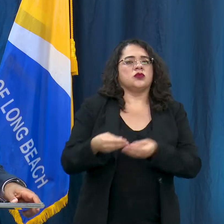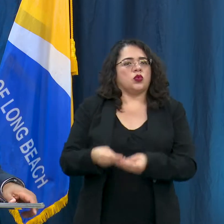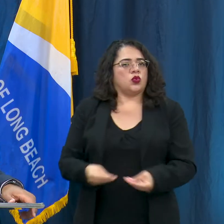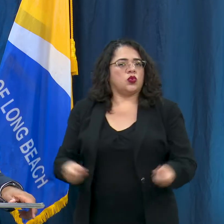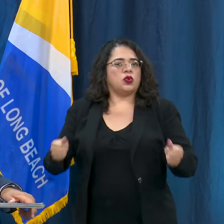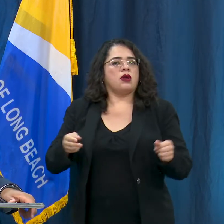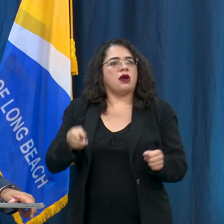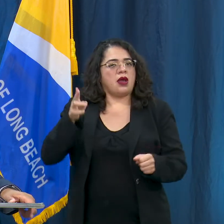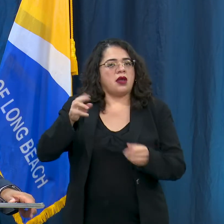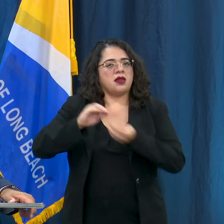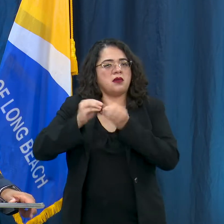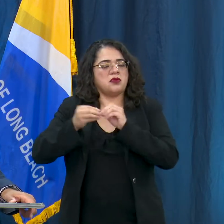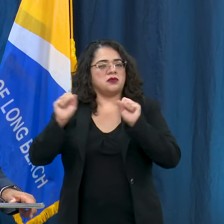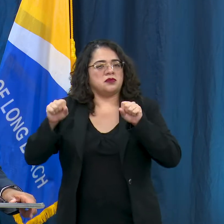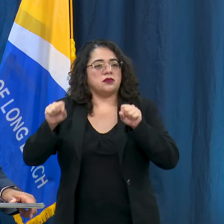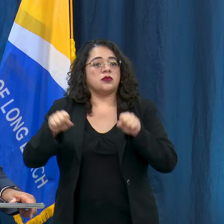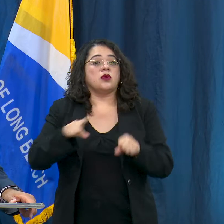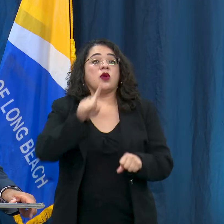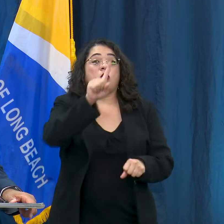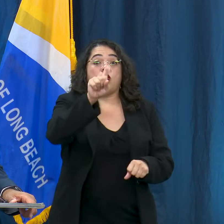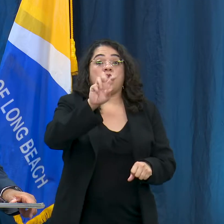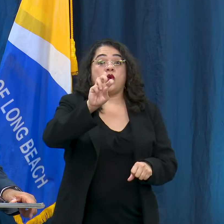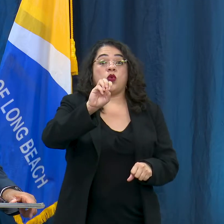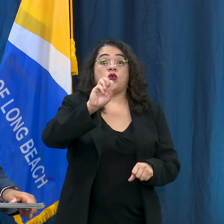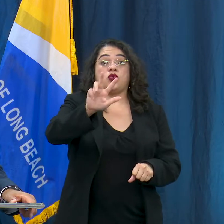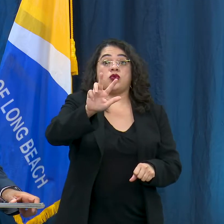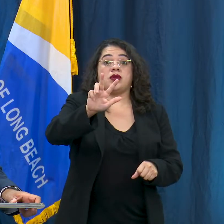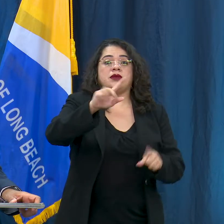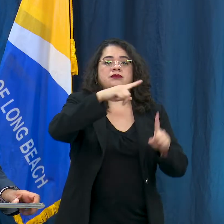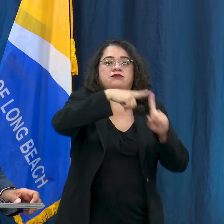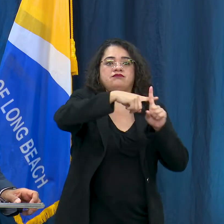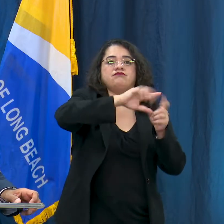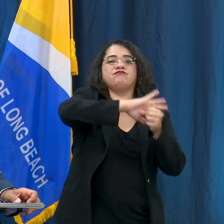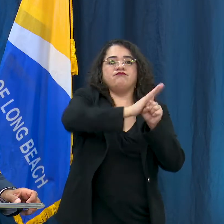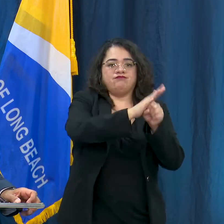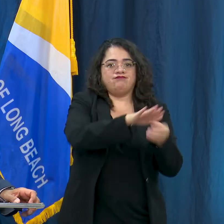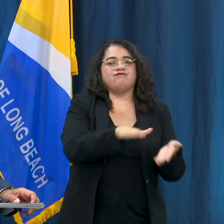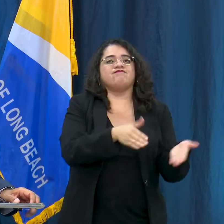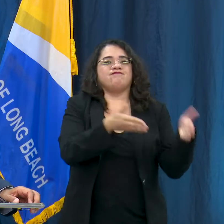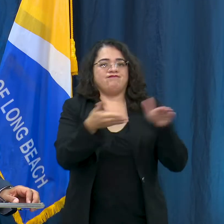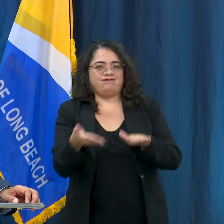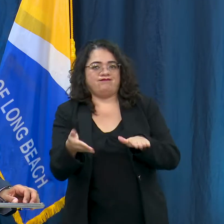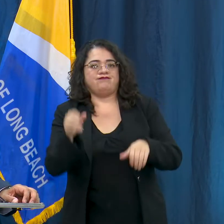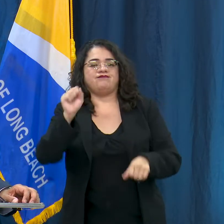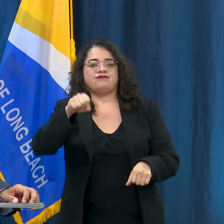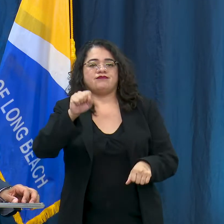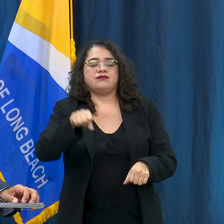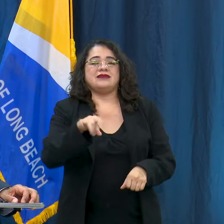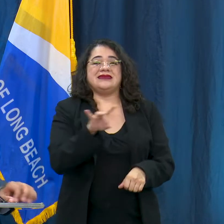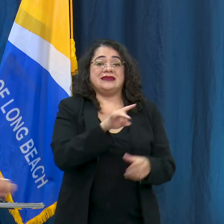lost 103 Long Beach residents to COVID-19 and 80 of those 103 have been